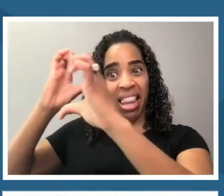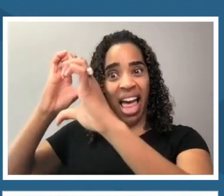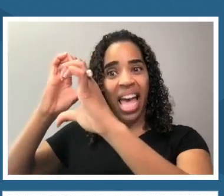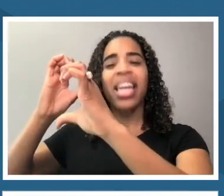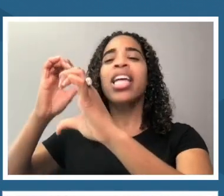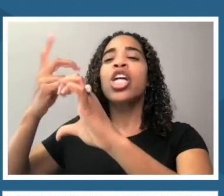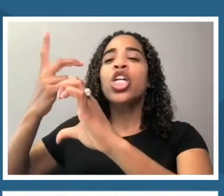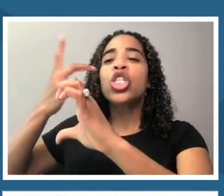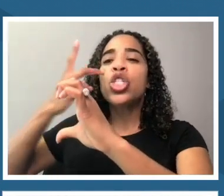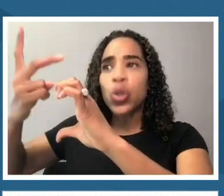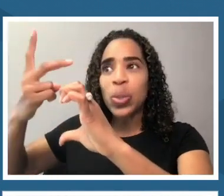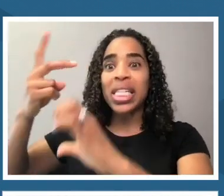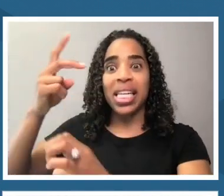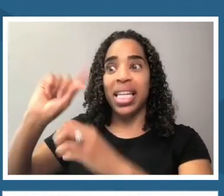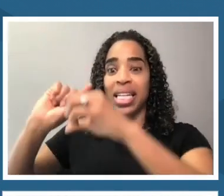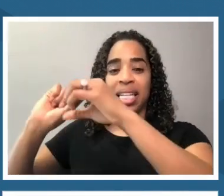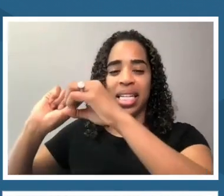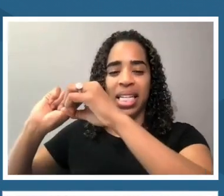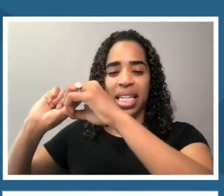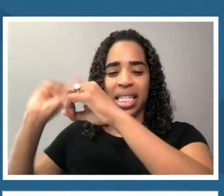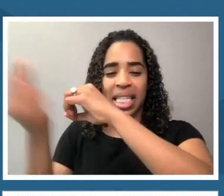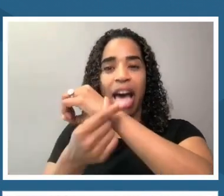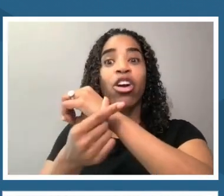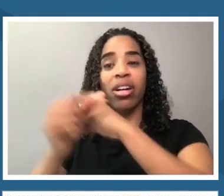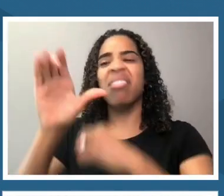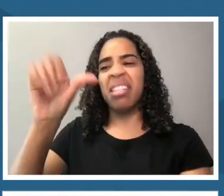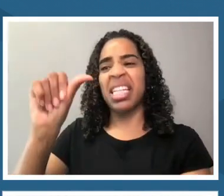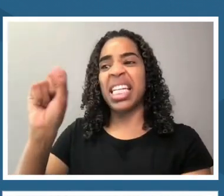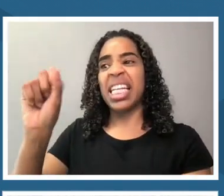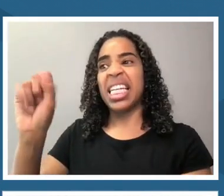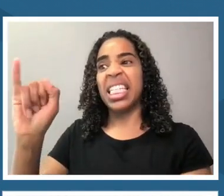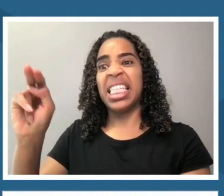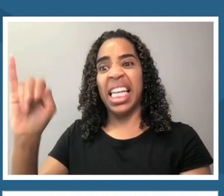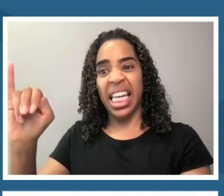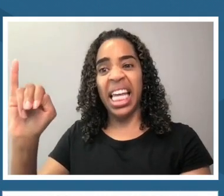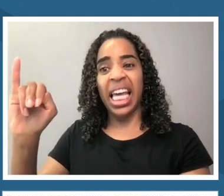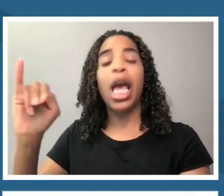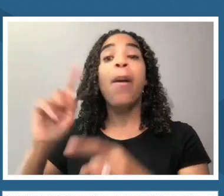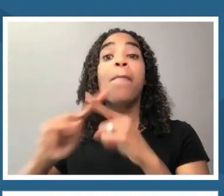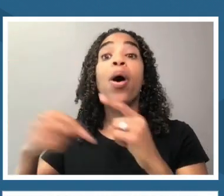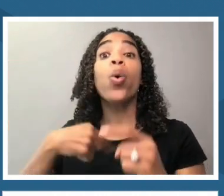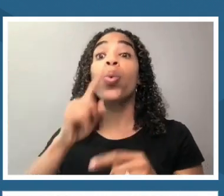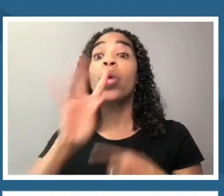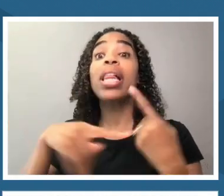here but the the alien world i'm talking about is next slide